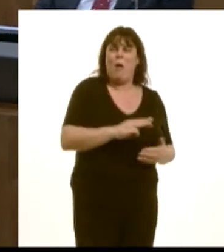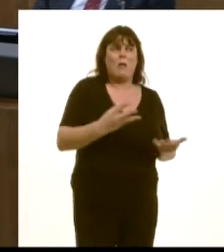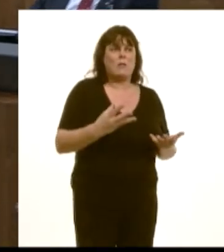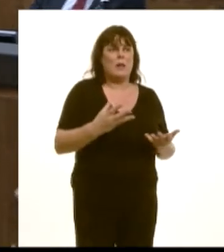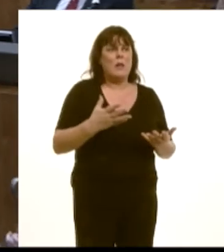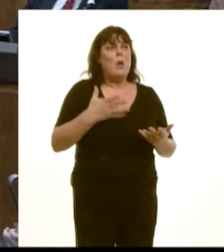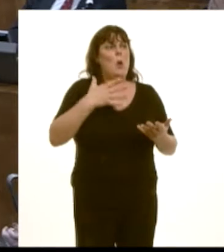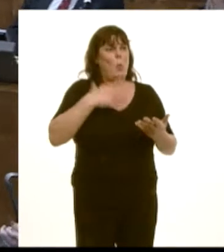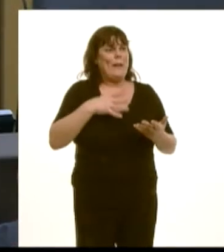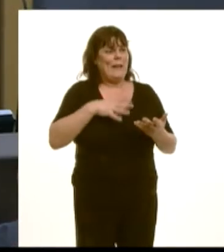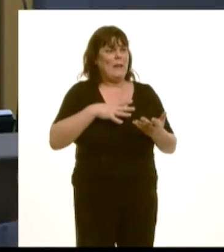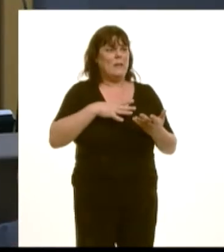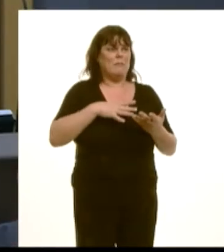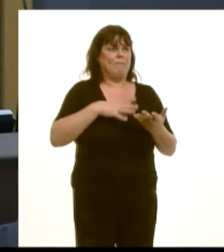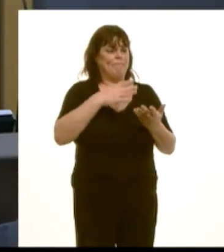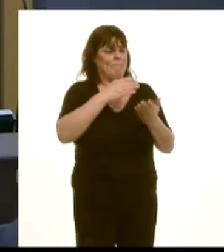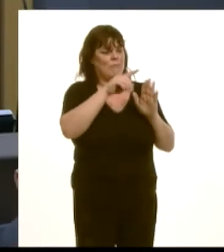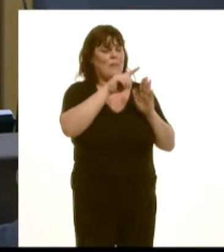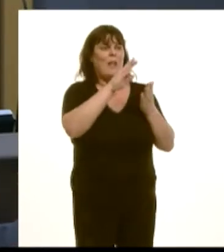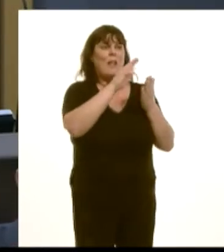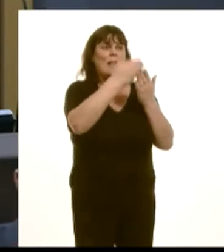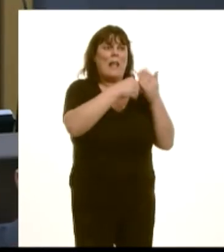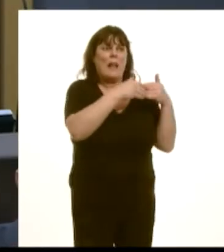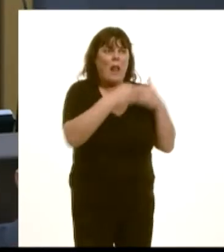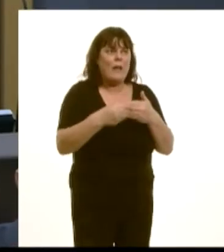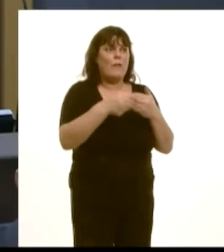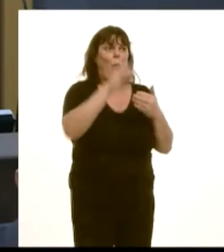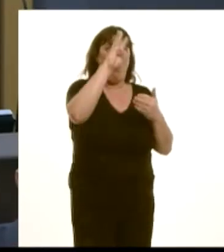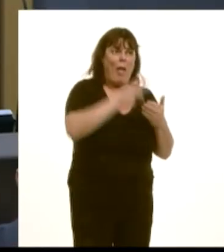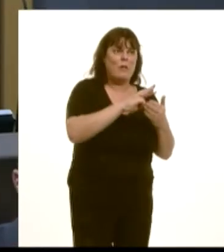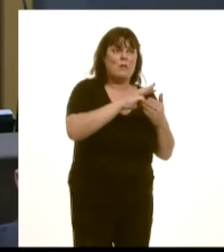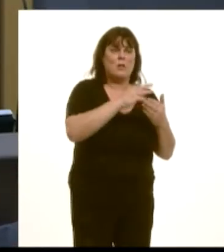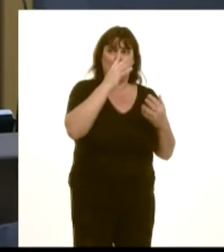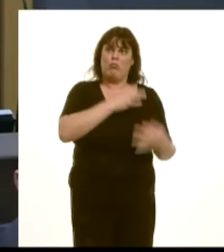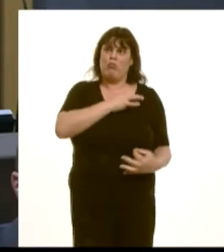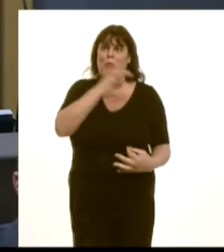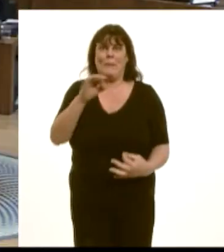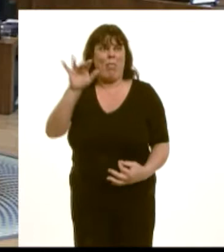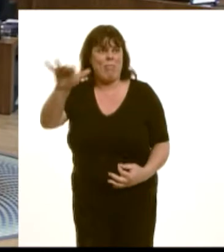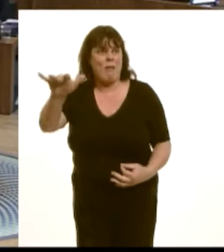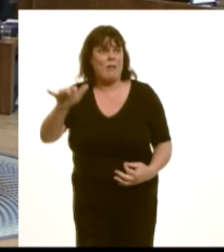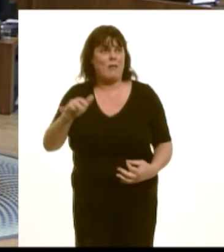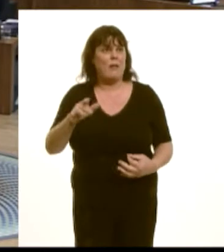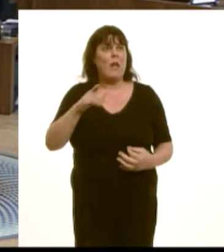that we have in Wales? It just will not fit. So, it is absolutely crucial that there is somebody there who is representing Welsh interests on what is meant to be a two-nation review.